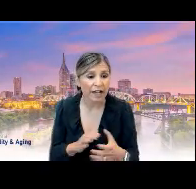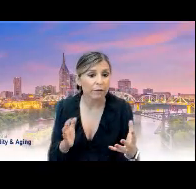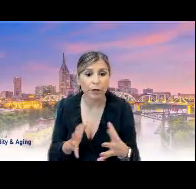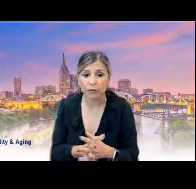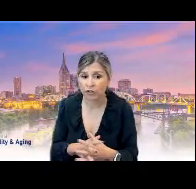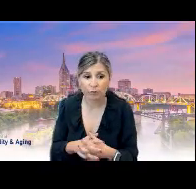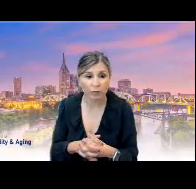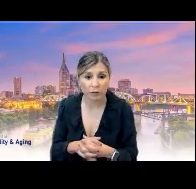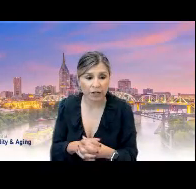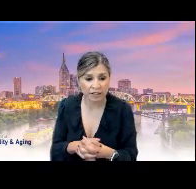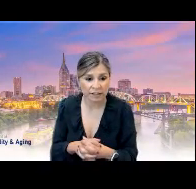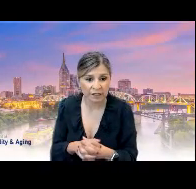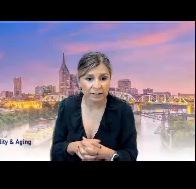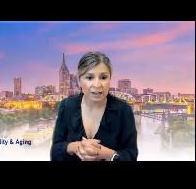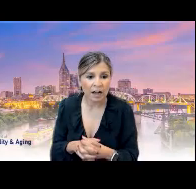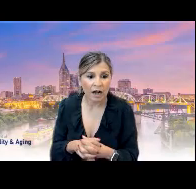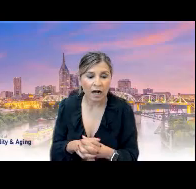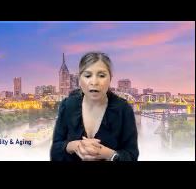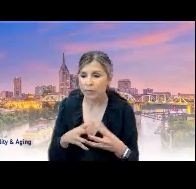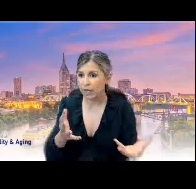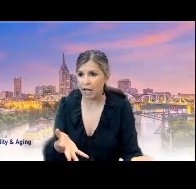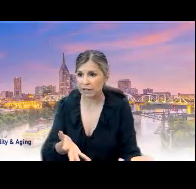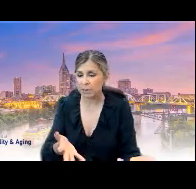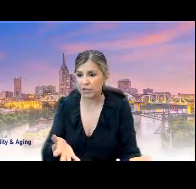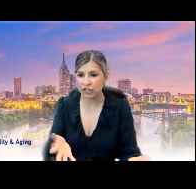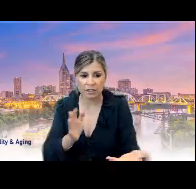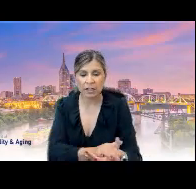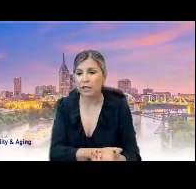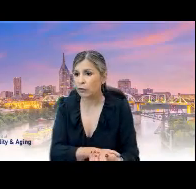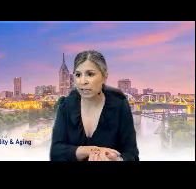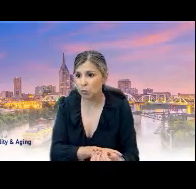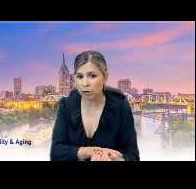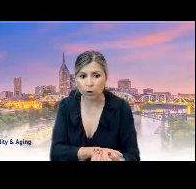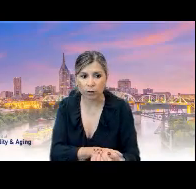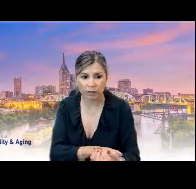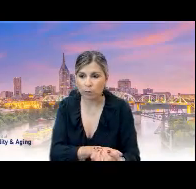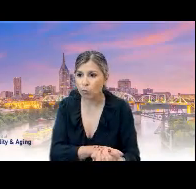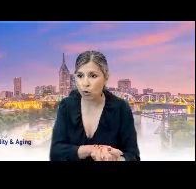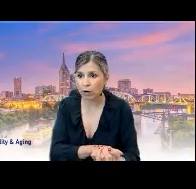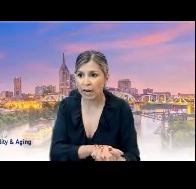They have partnerships with other entities. As I mentioned, they're getting more and more,